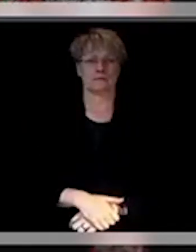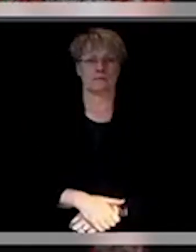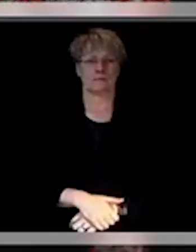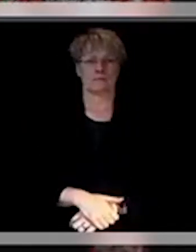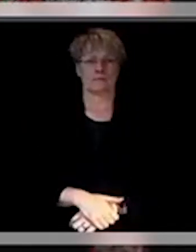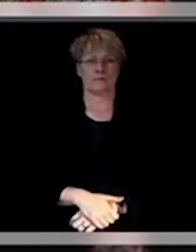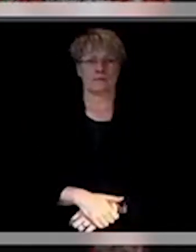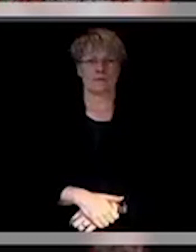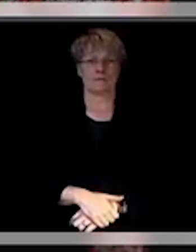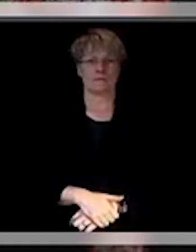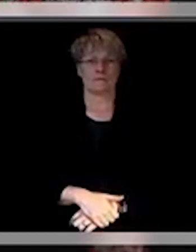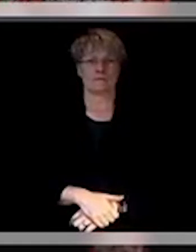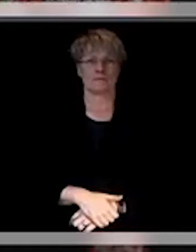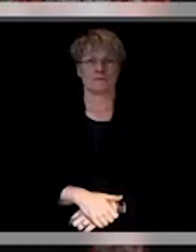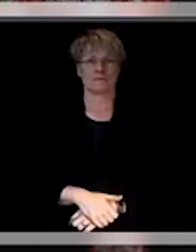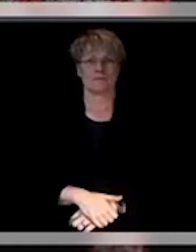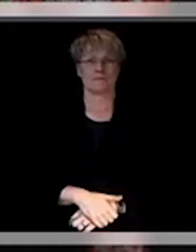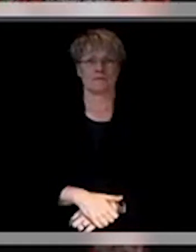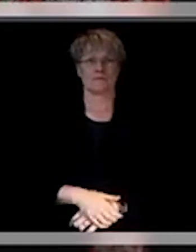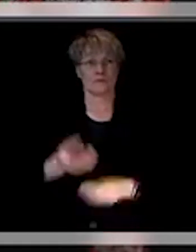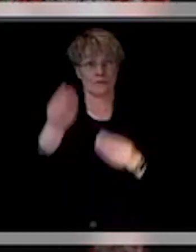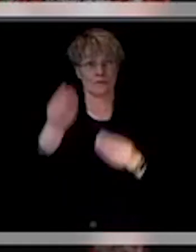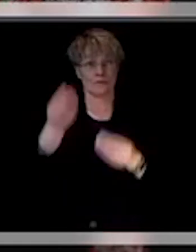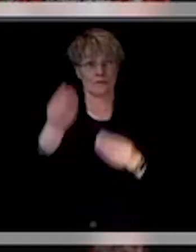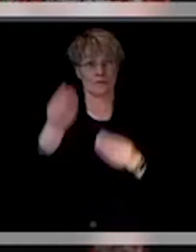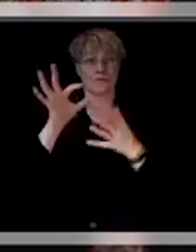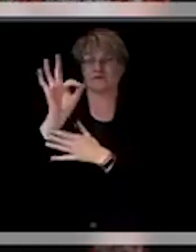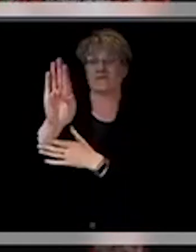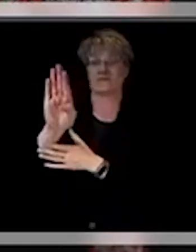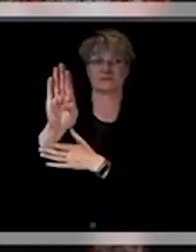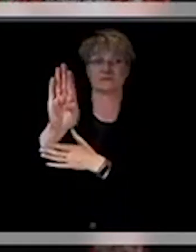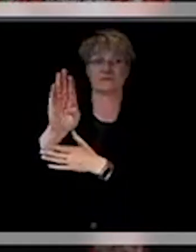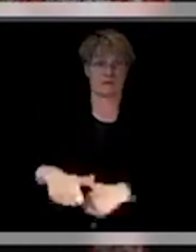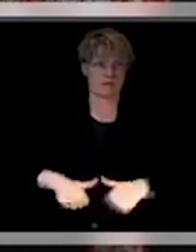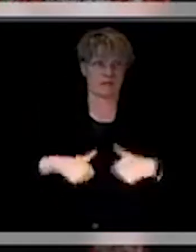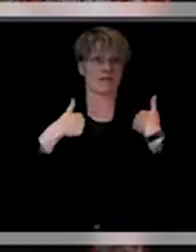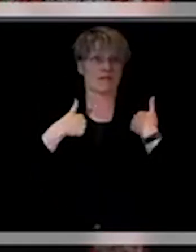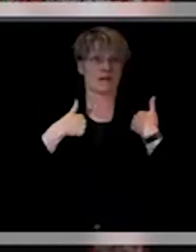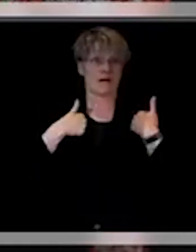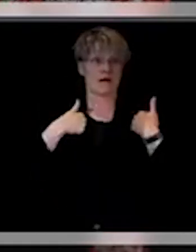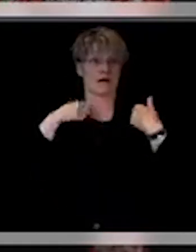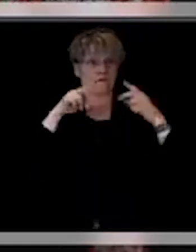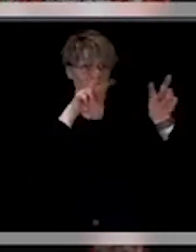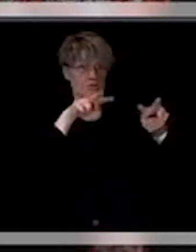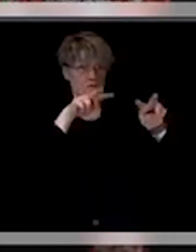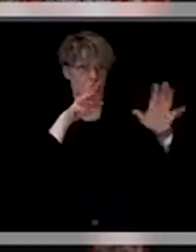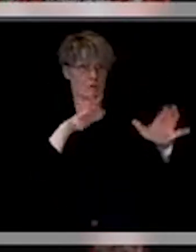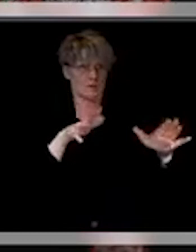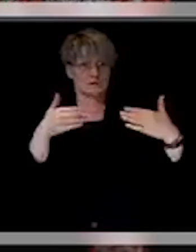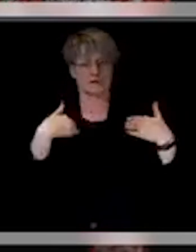viewers that we would answer a couple of public questions. So, some of these we’ll have